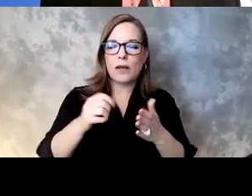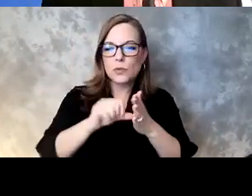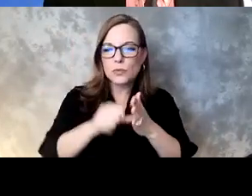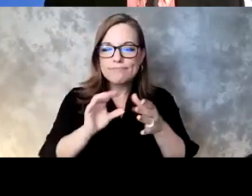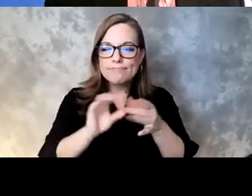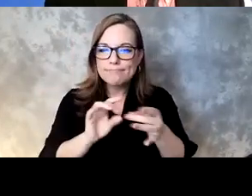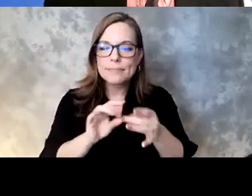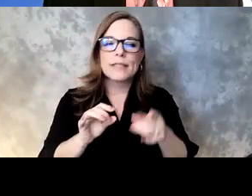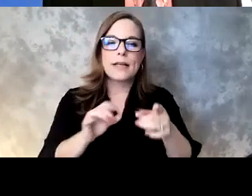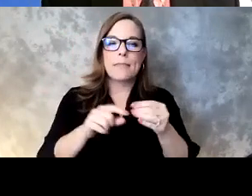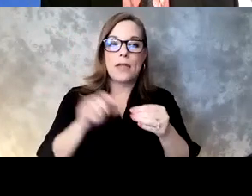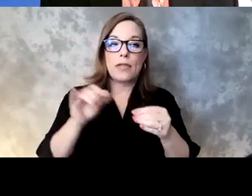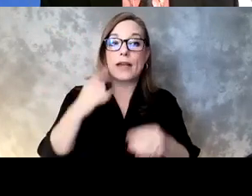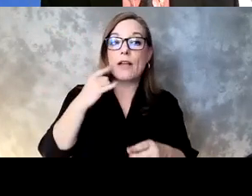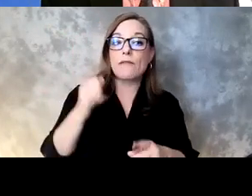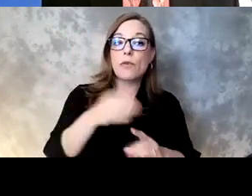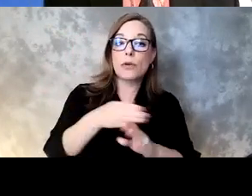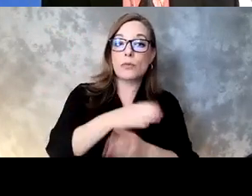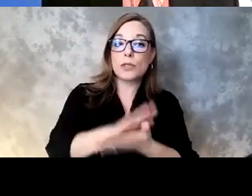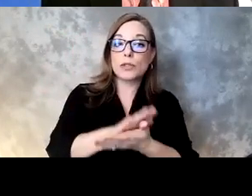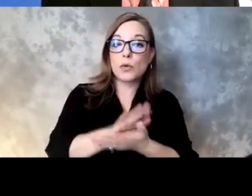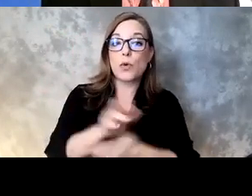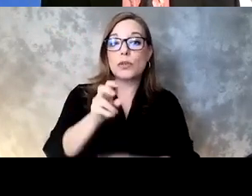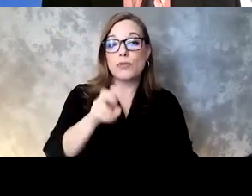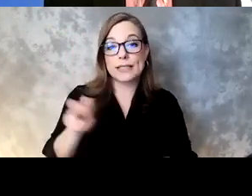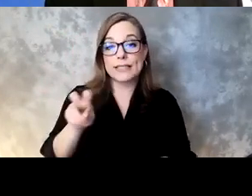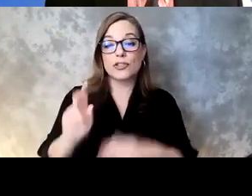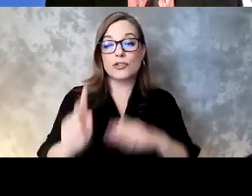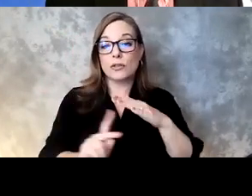California Preschool Transitional Kindergarten and Full-Day Kindergarten Facilities Grant